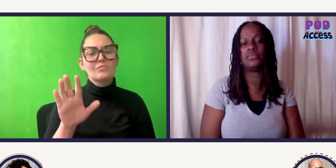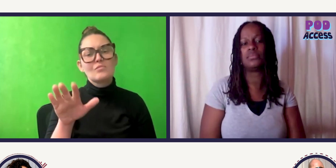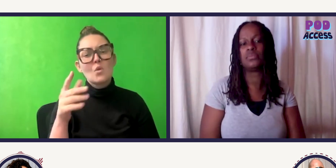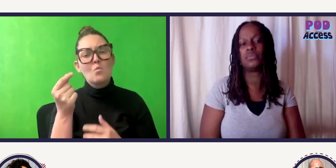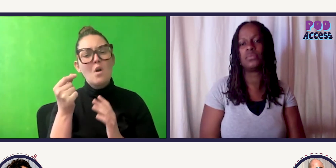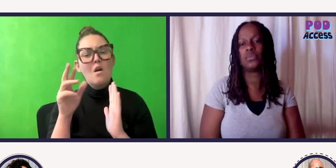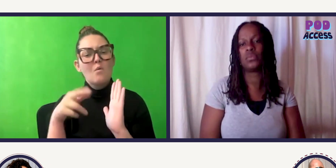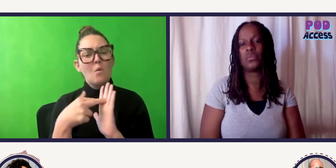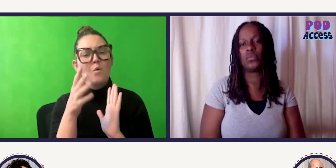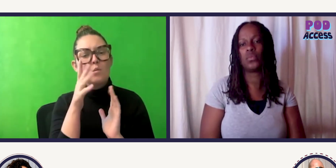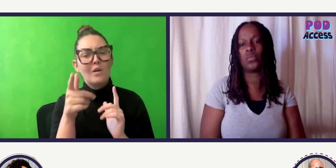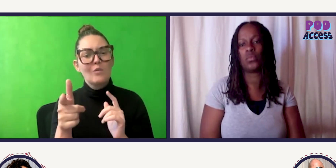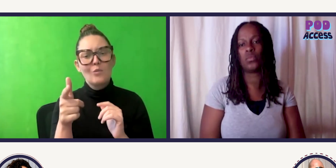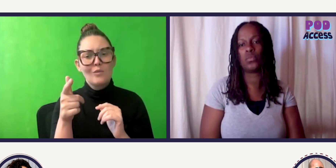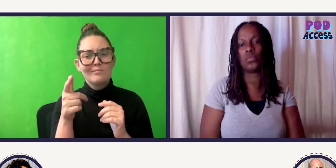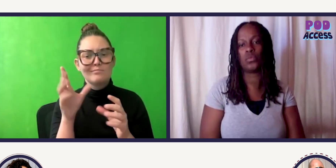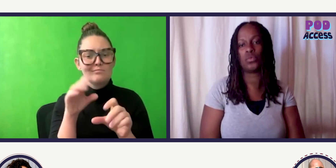What role will you play in your editing?